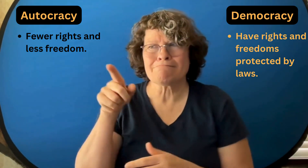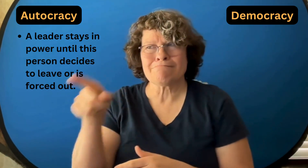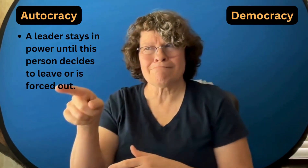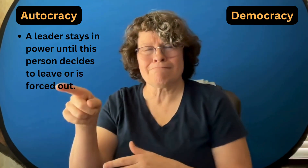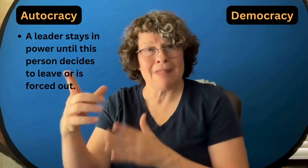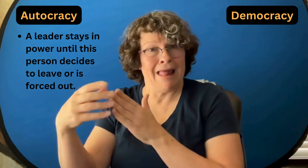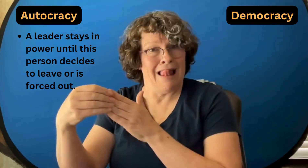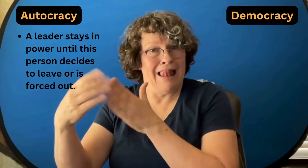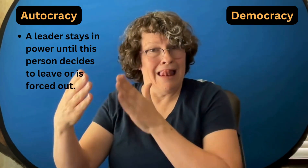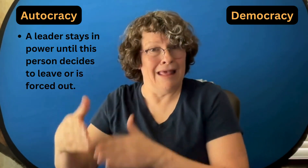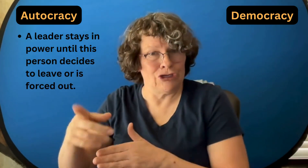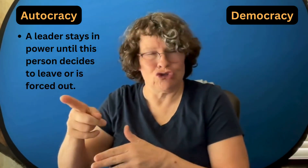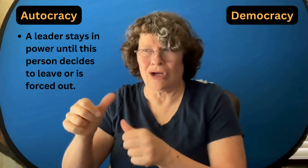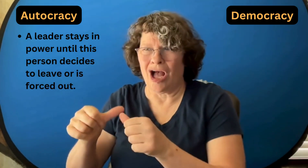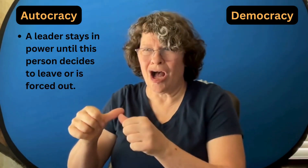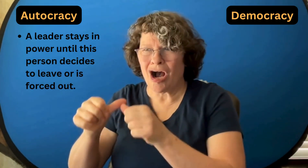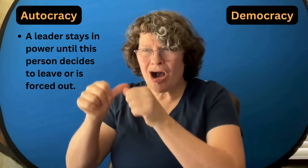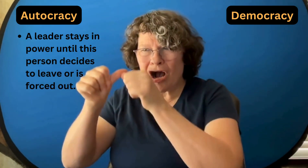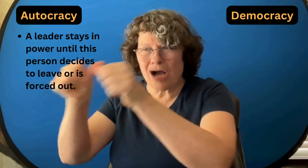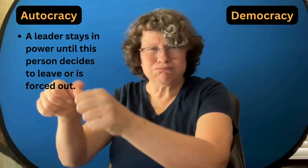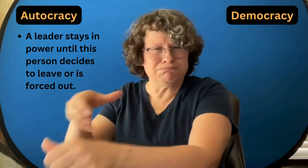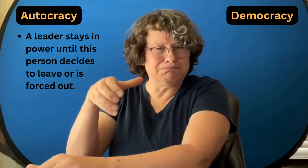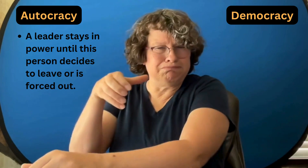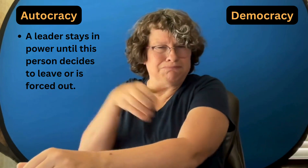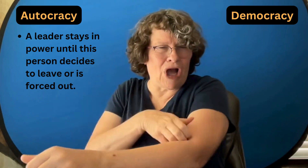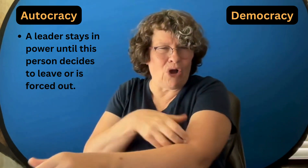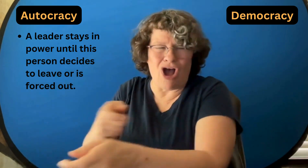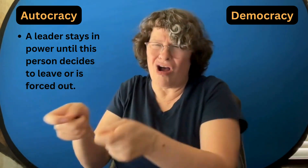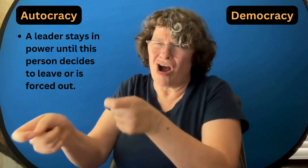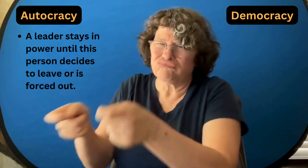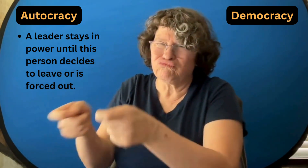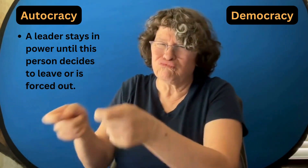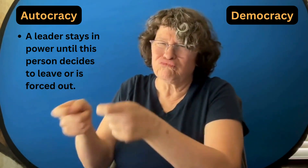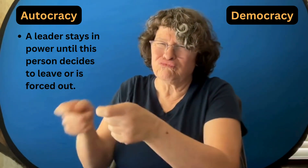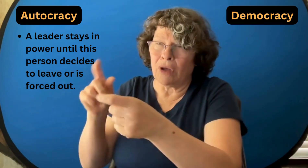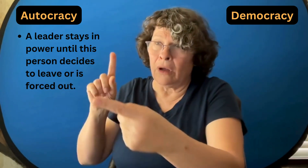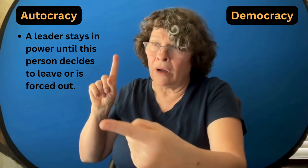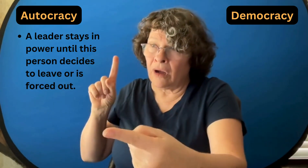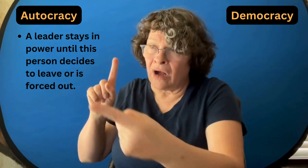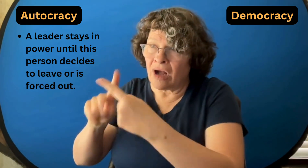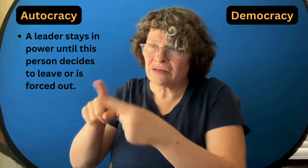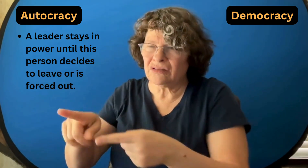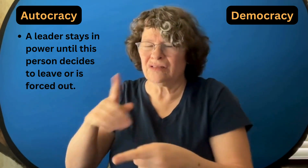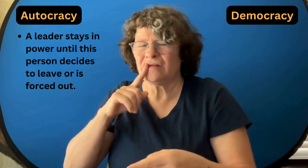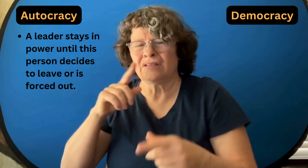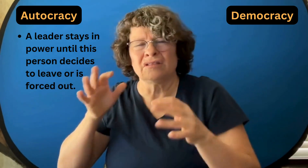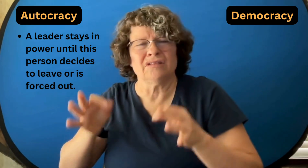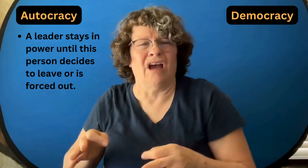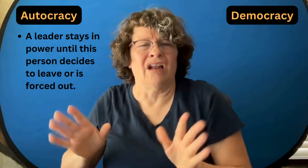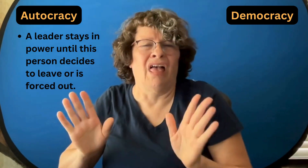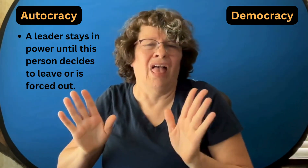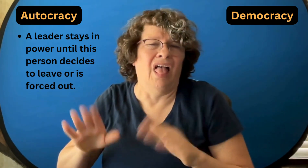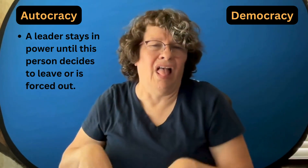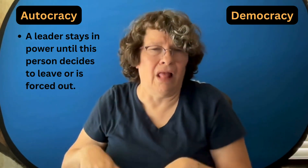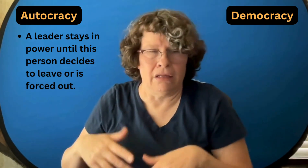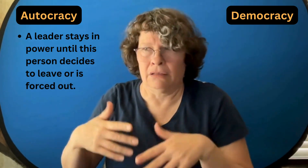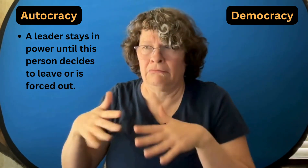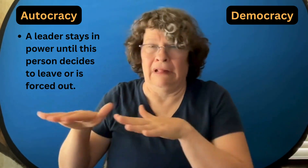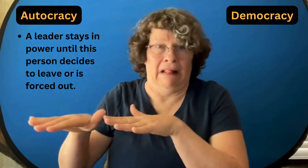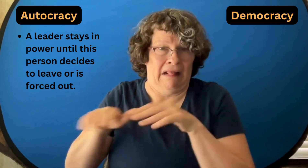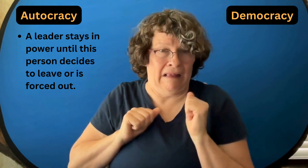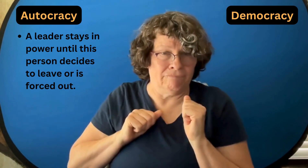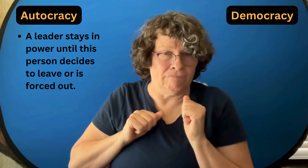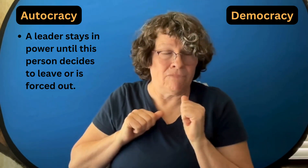A leader stays in power until this person decides to leave